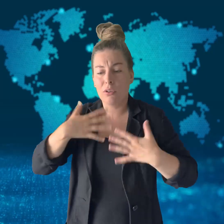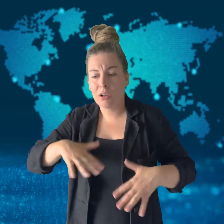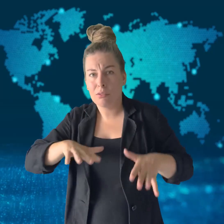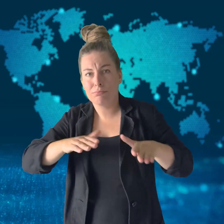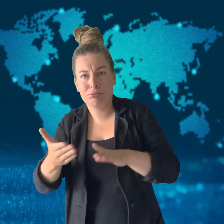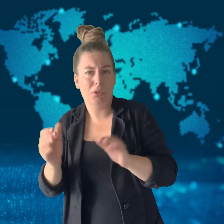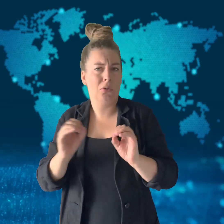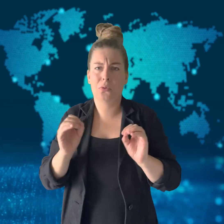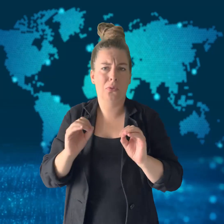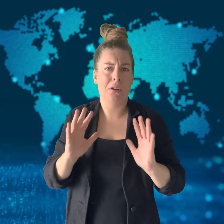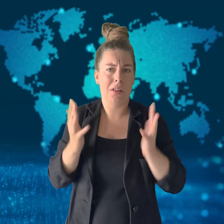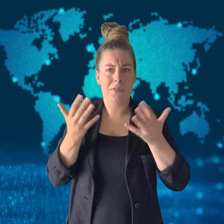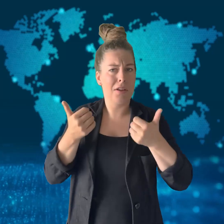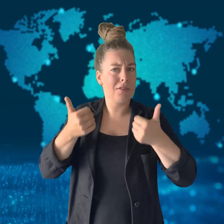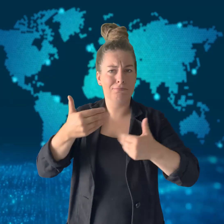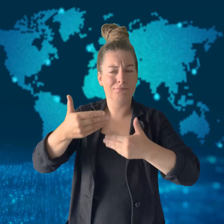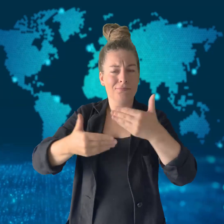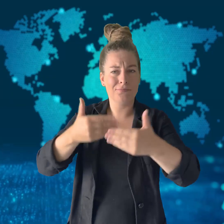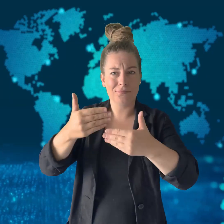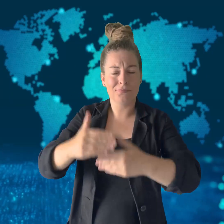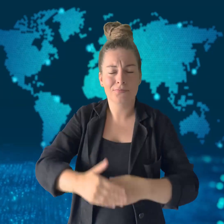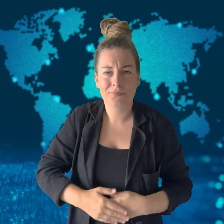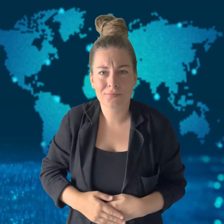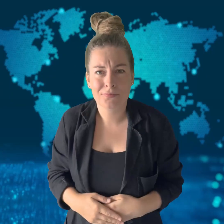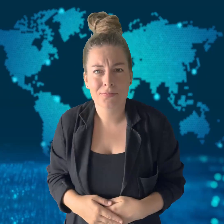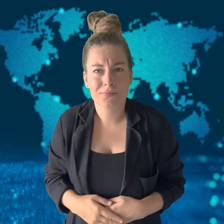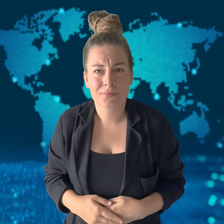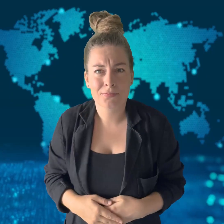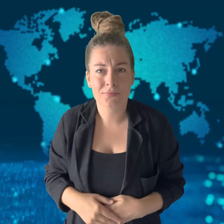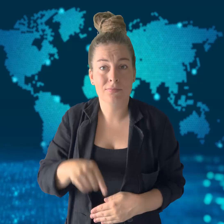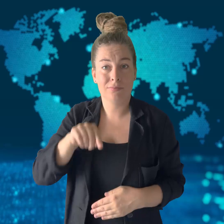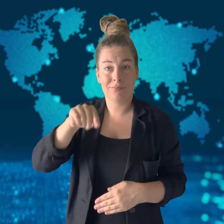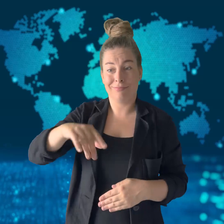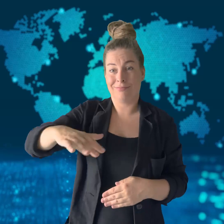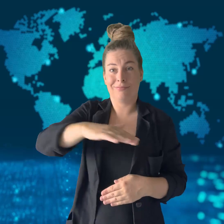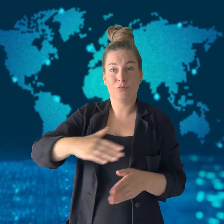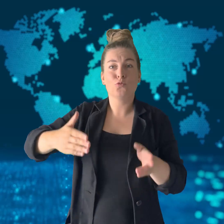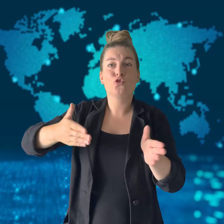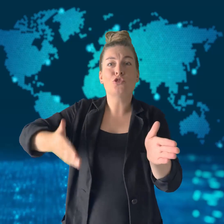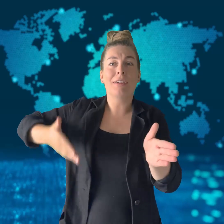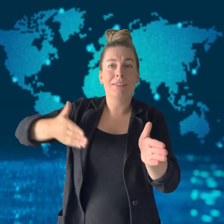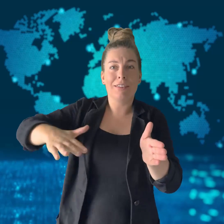A security perimeter was set up at the station to